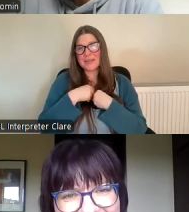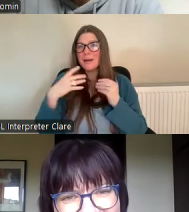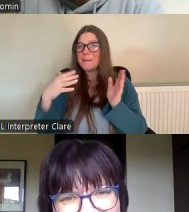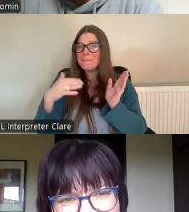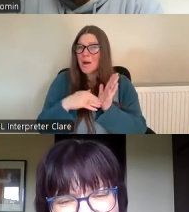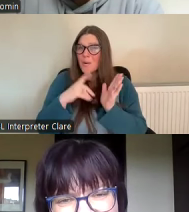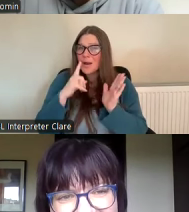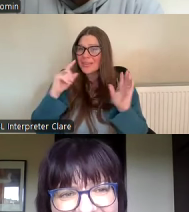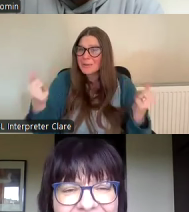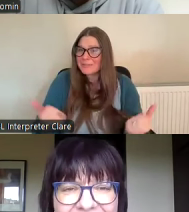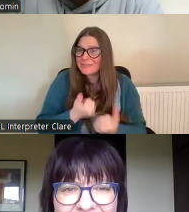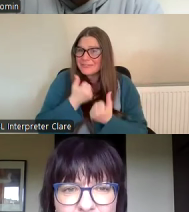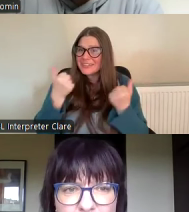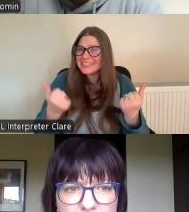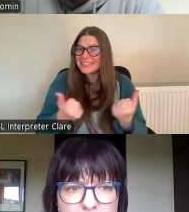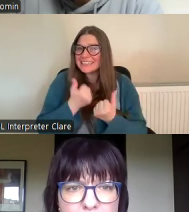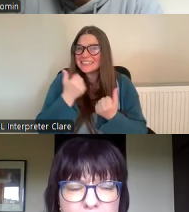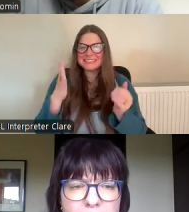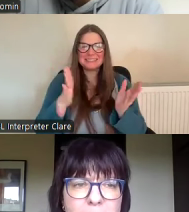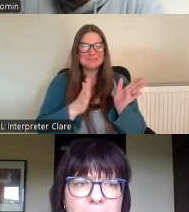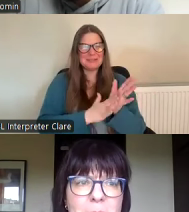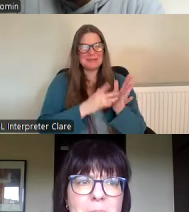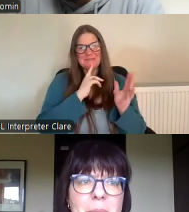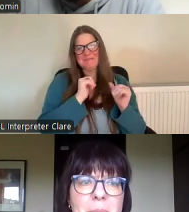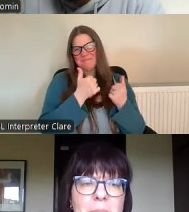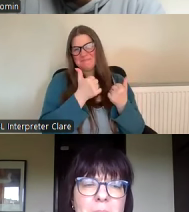I hope everyone enjoyed that. I hope that was useful to everyone.